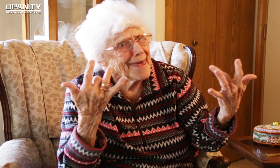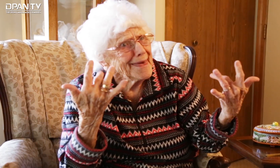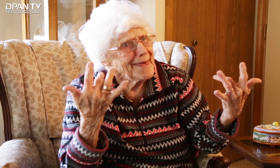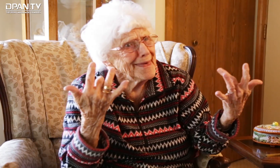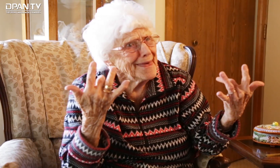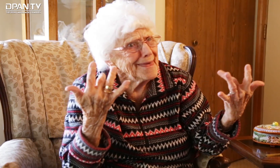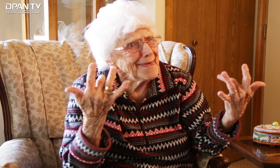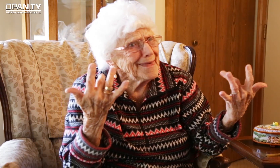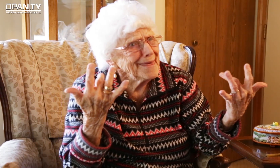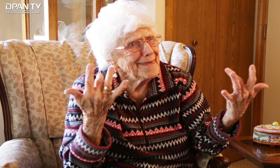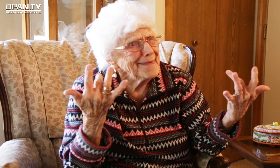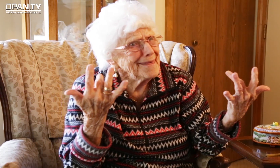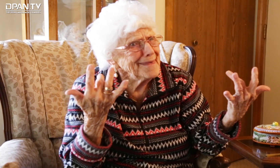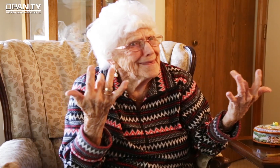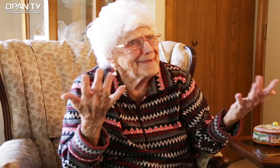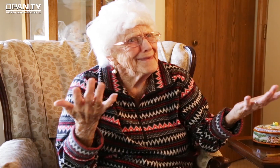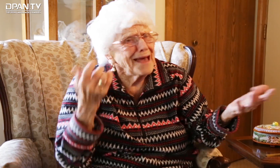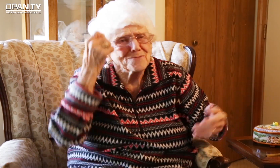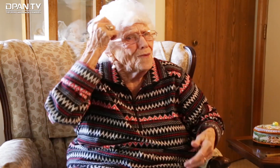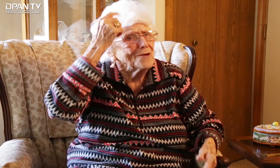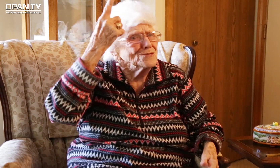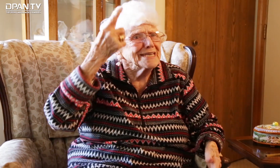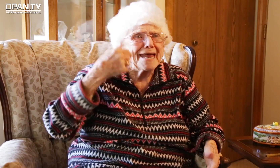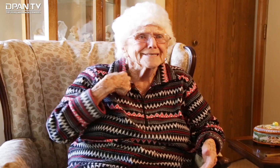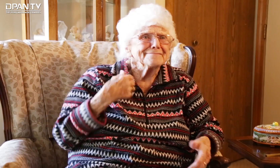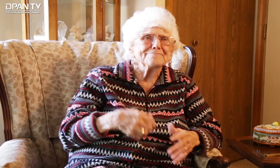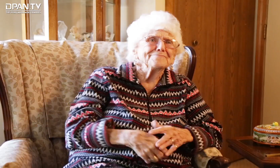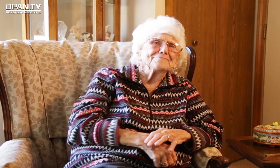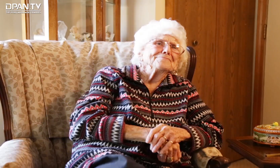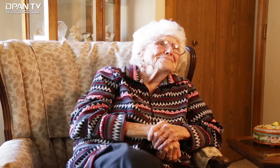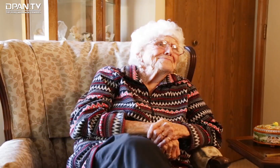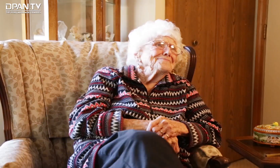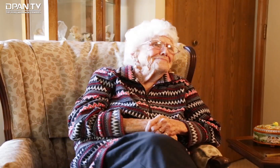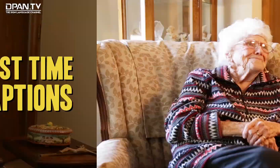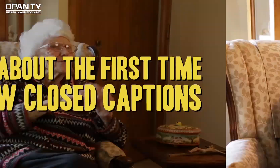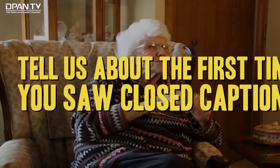WHHHYYYY? I don't understand it.